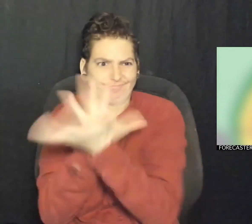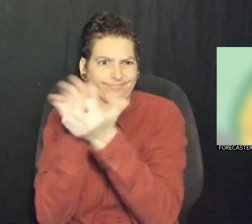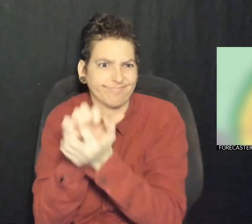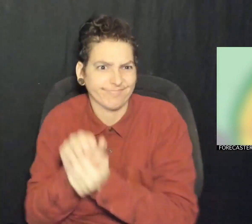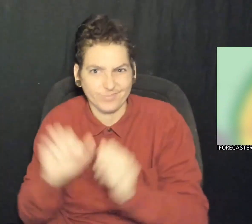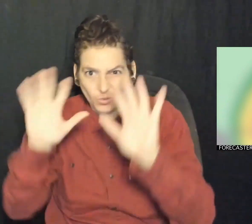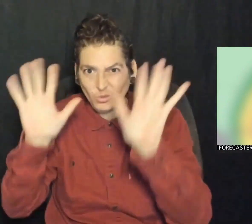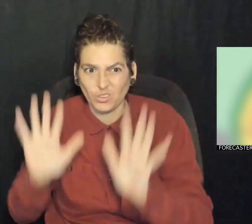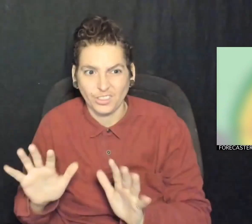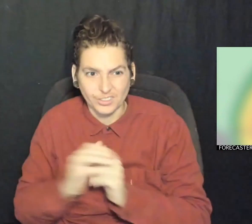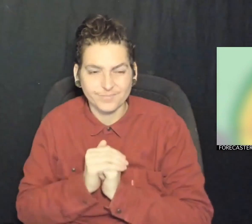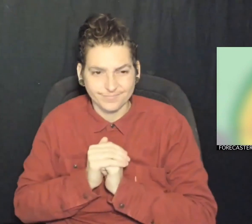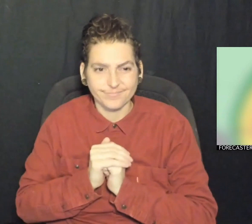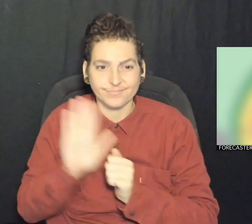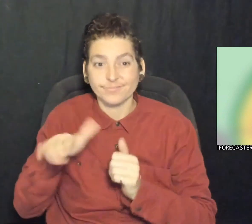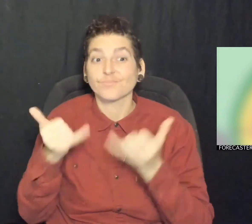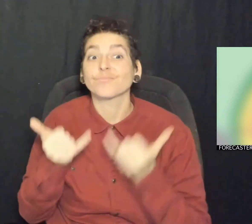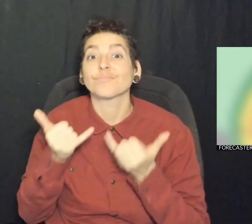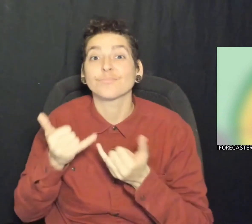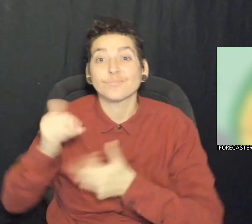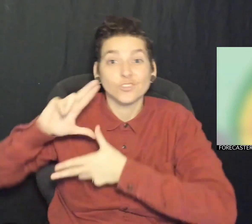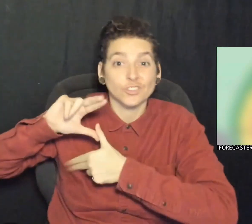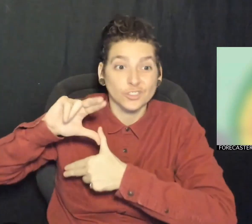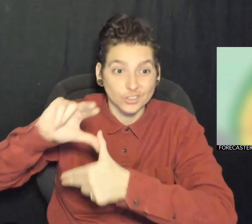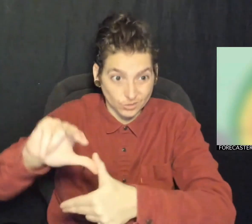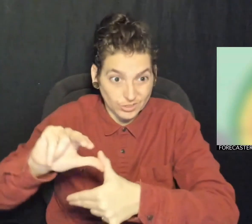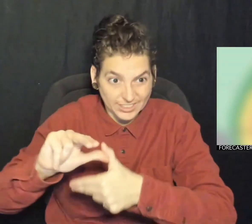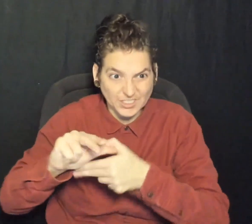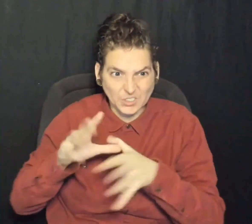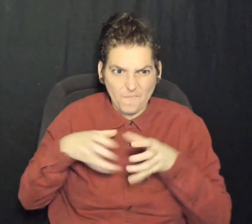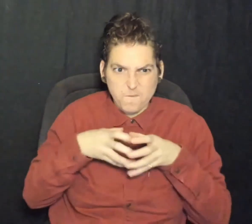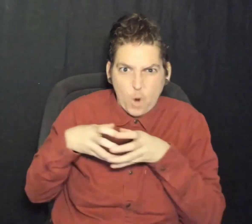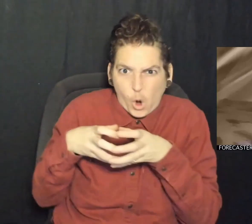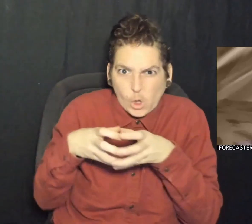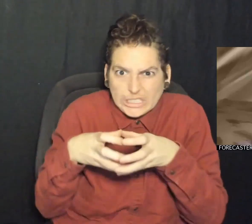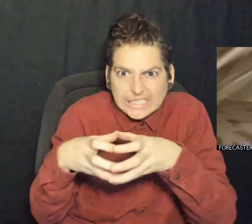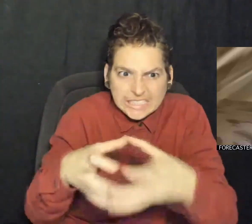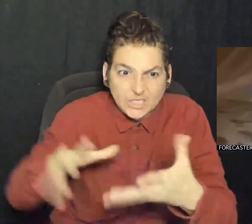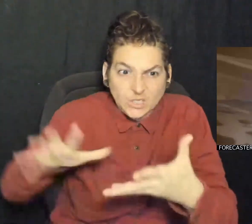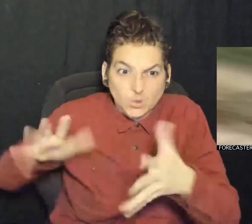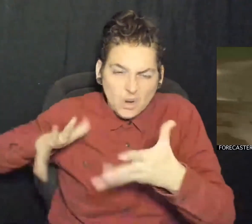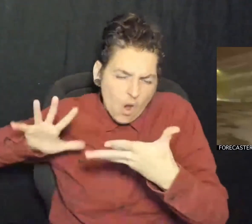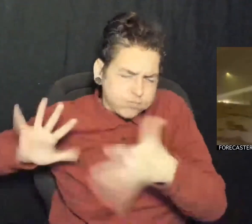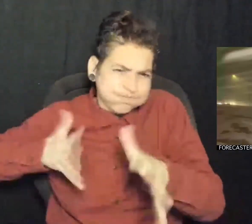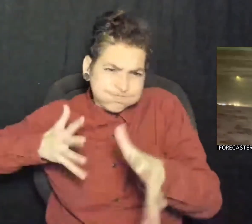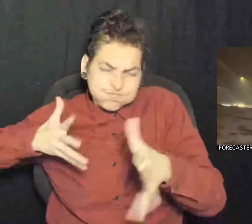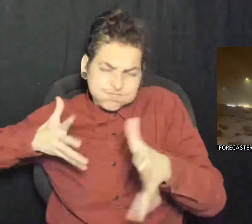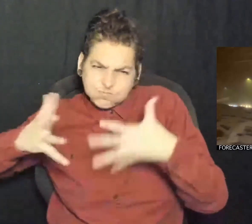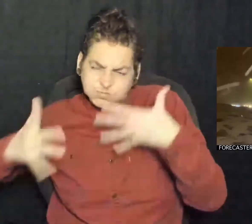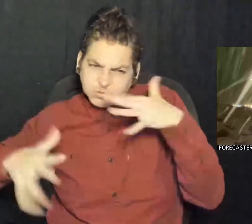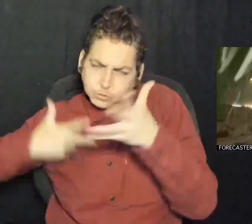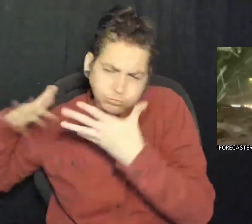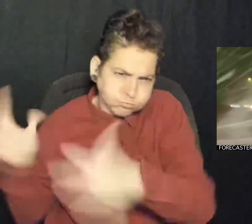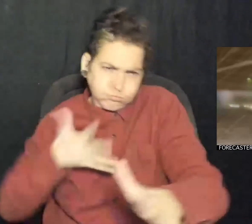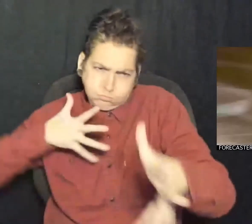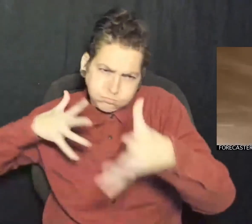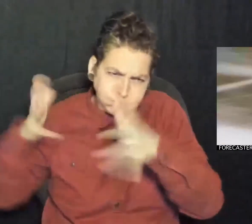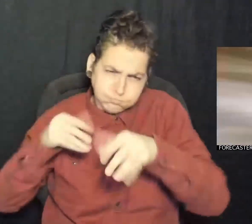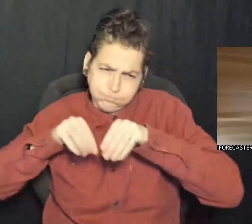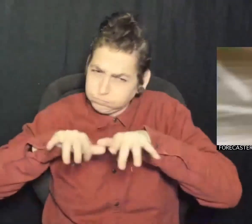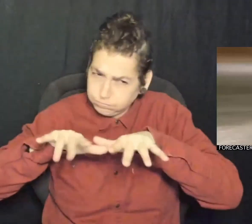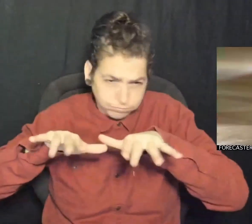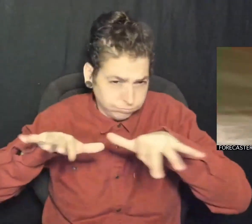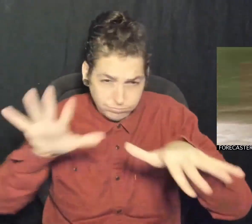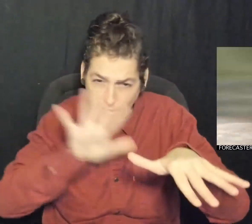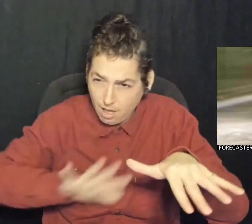seeing destructive weather right now hurricane force winds are wrecking